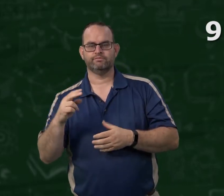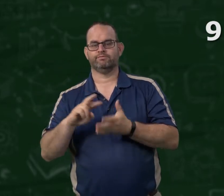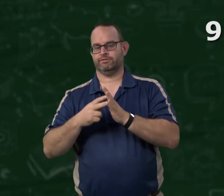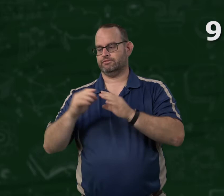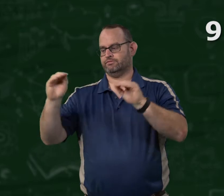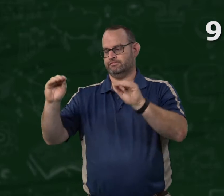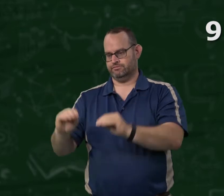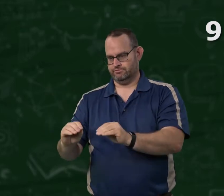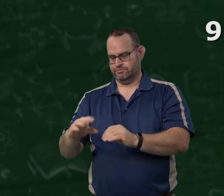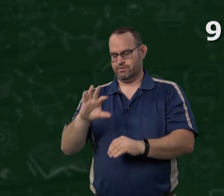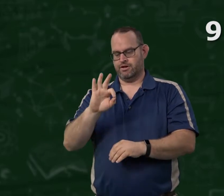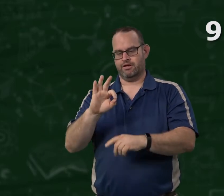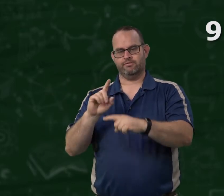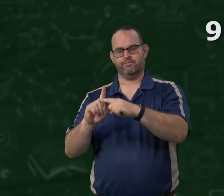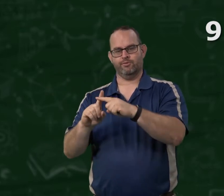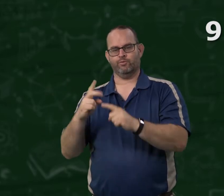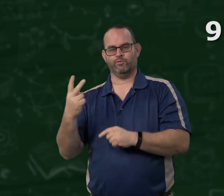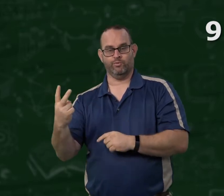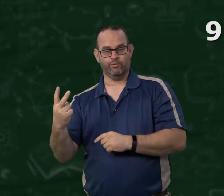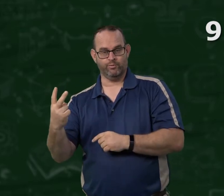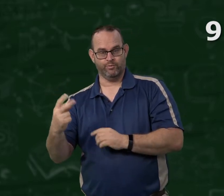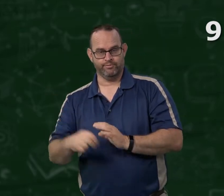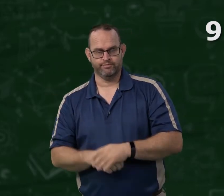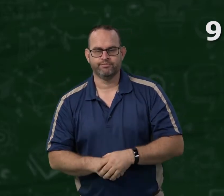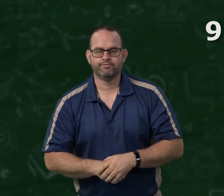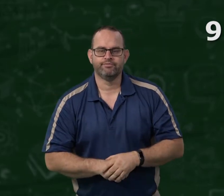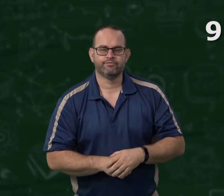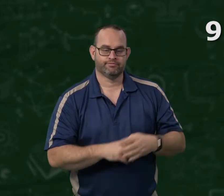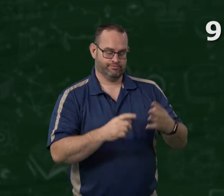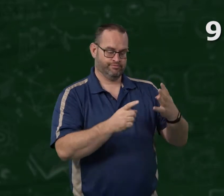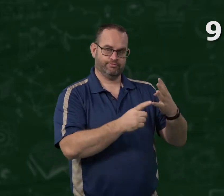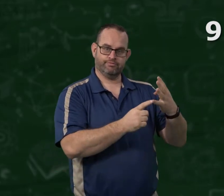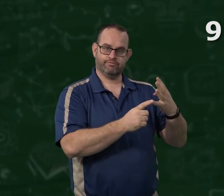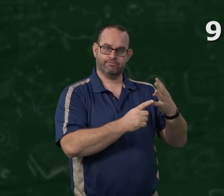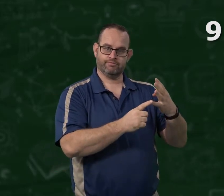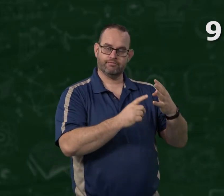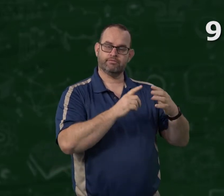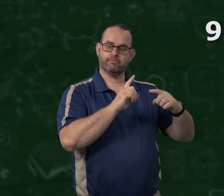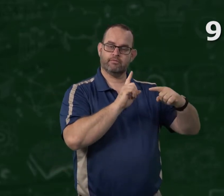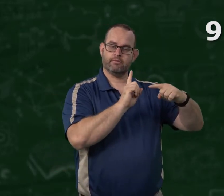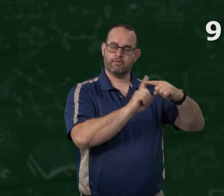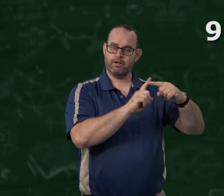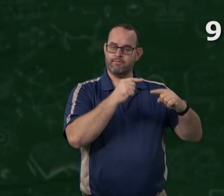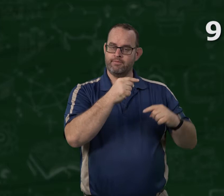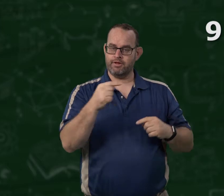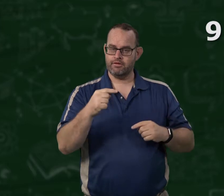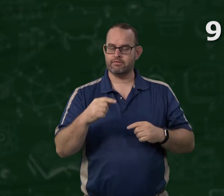Now the equation is 9+2. Moving on to the 4th step, addition and subtraction.